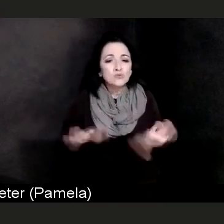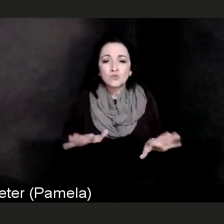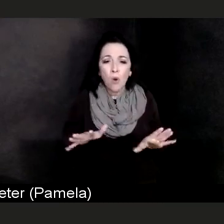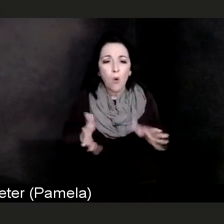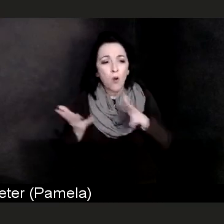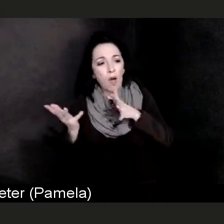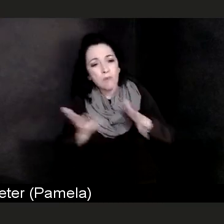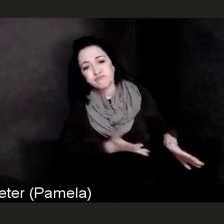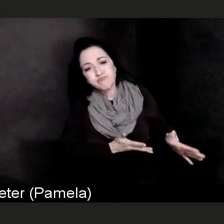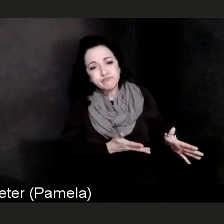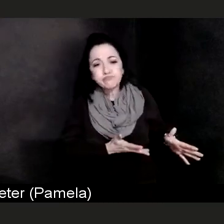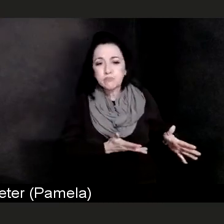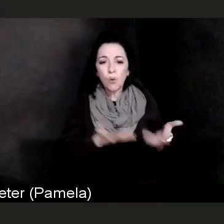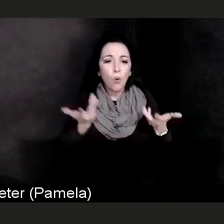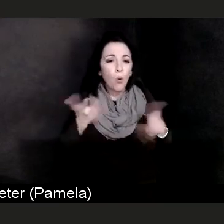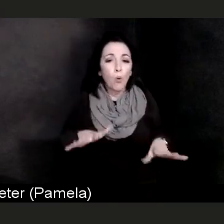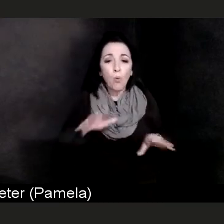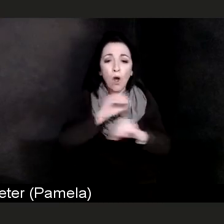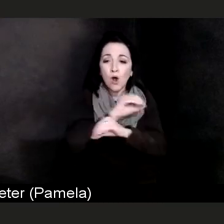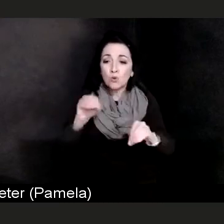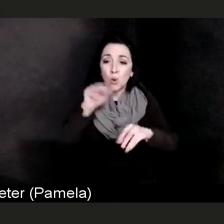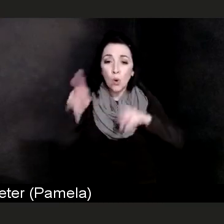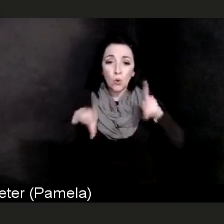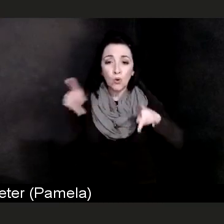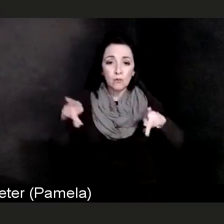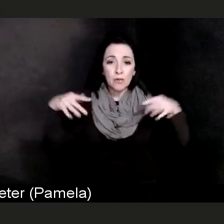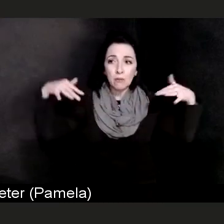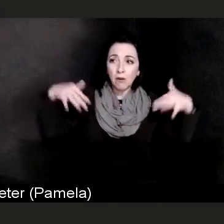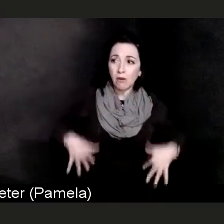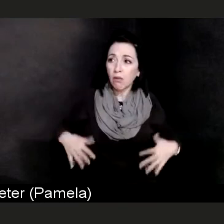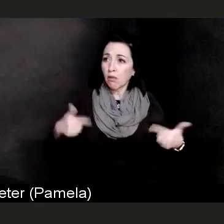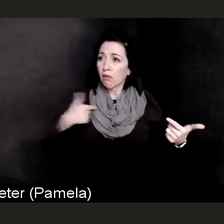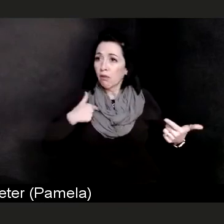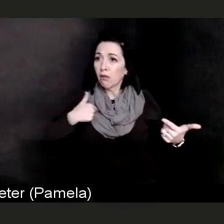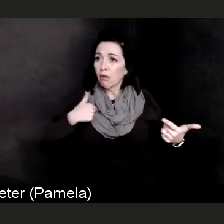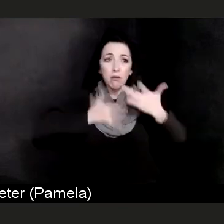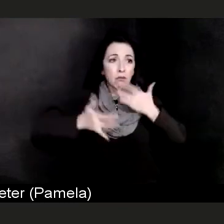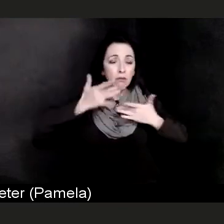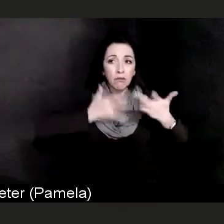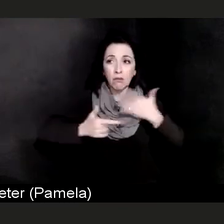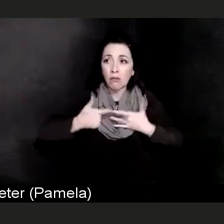I've already talked with my staff while Dr. Chasanov was talking, I was emailing some of my staff about how we can make sure